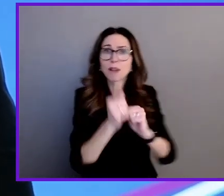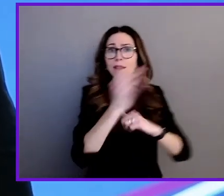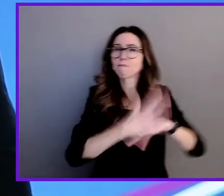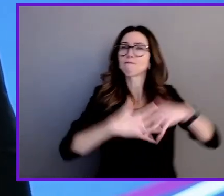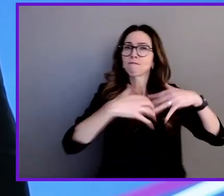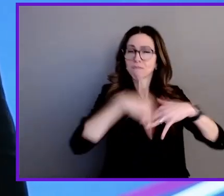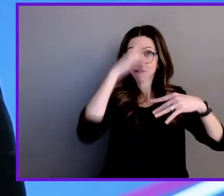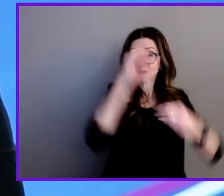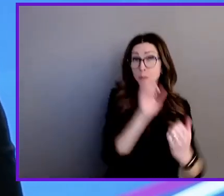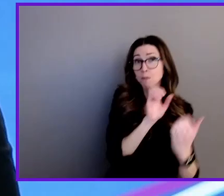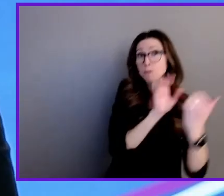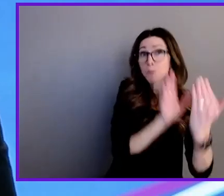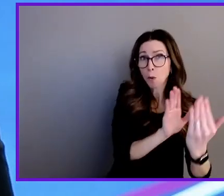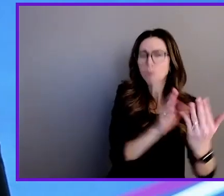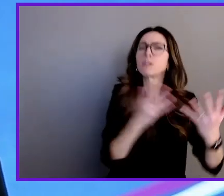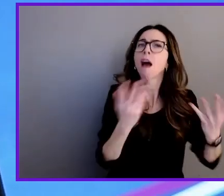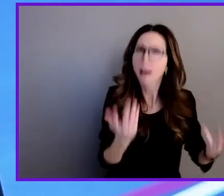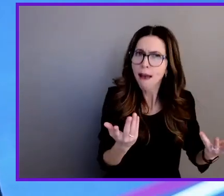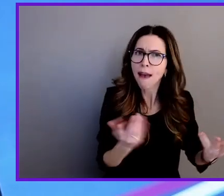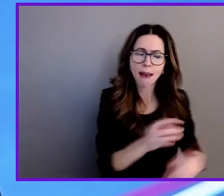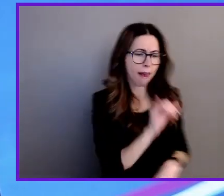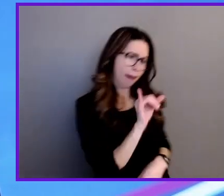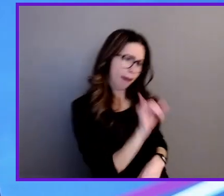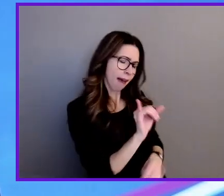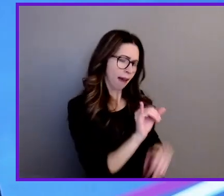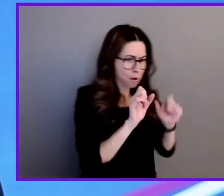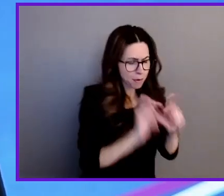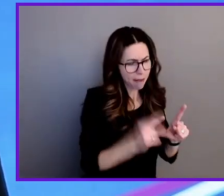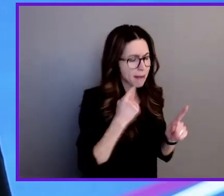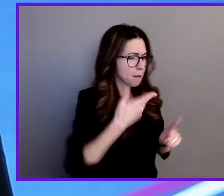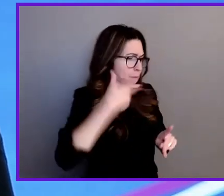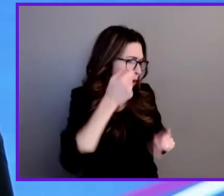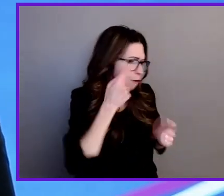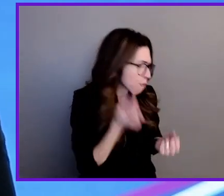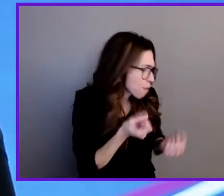to better understand and set out the essential role that arts